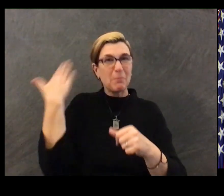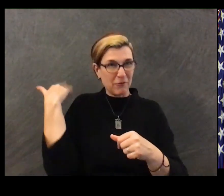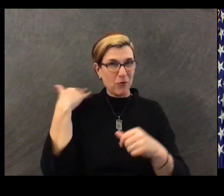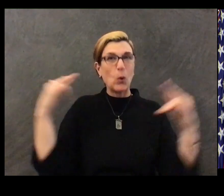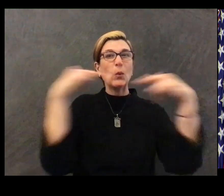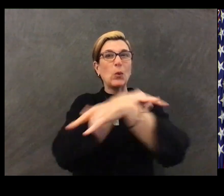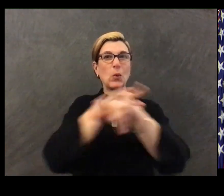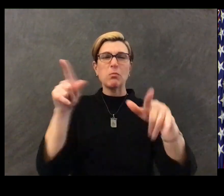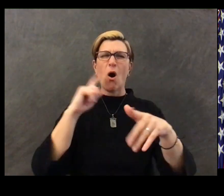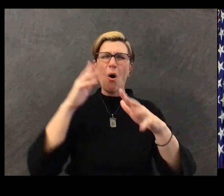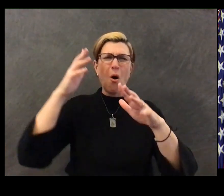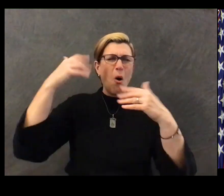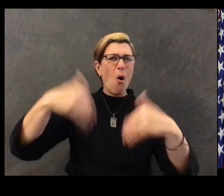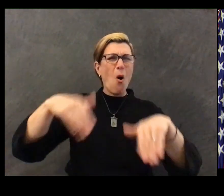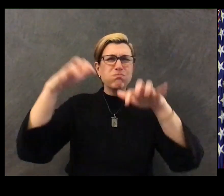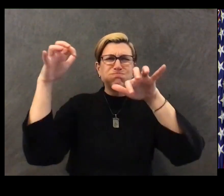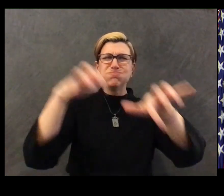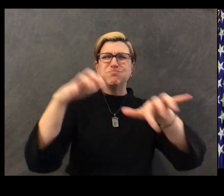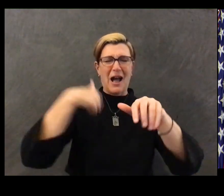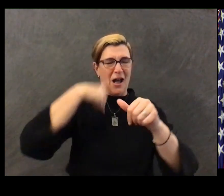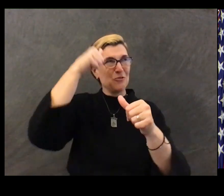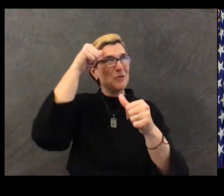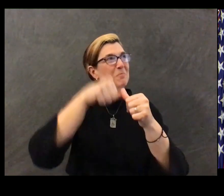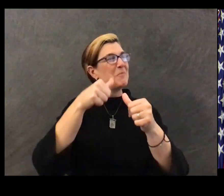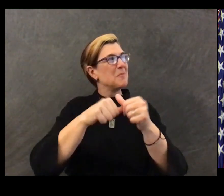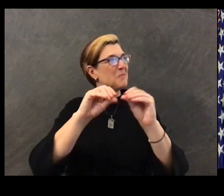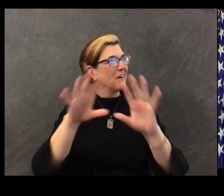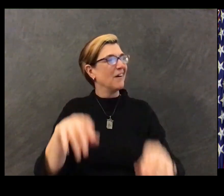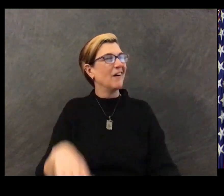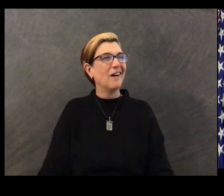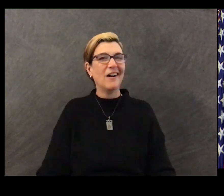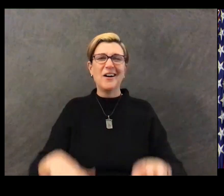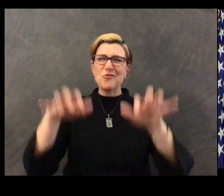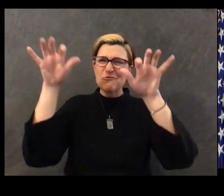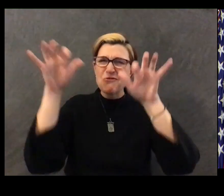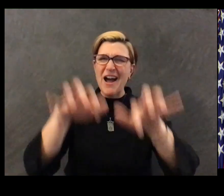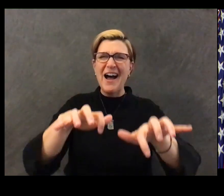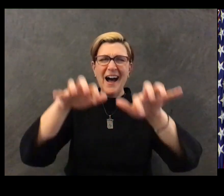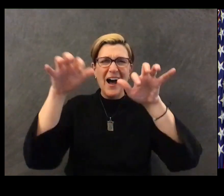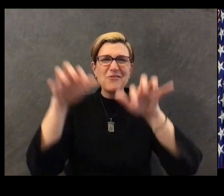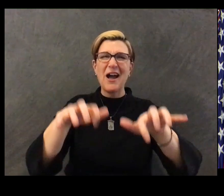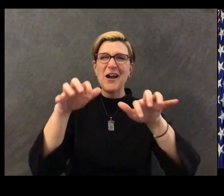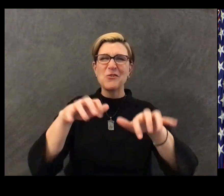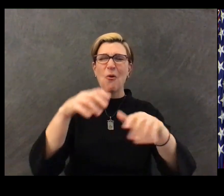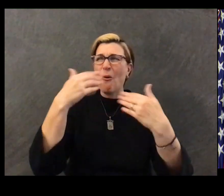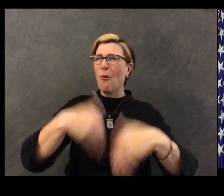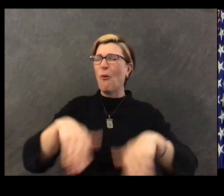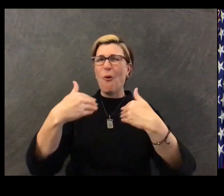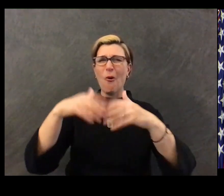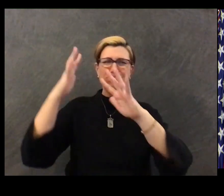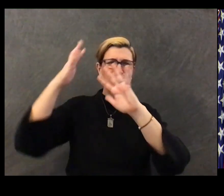hard it was raining it was about as hard as I've seen in a while but it was an